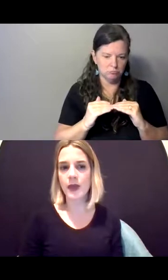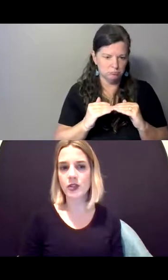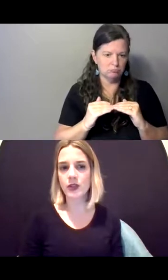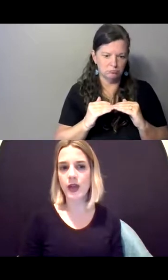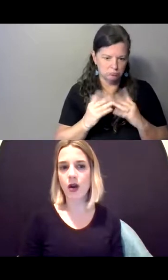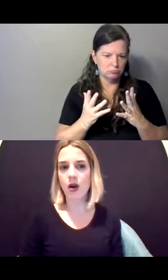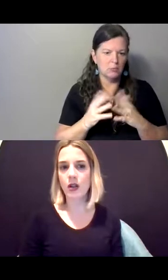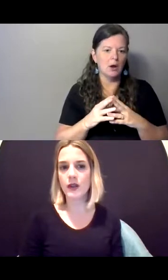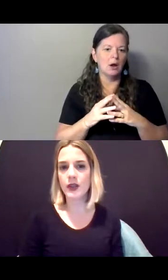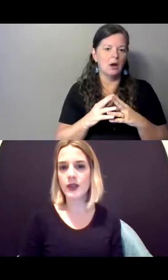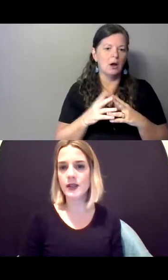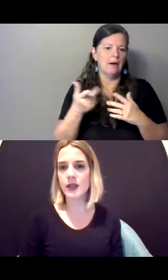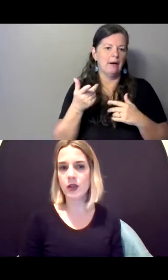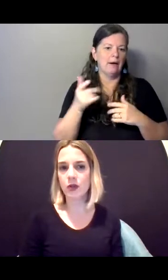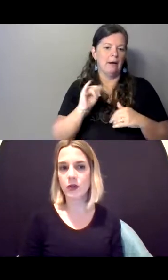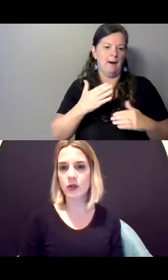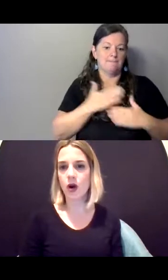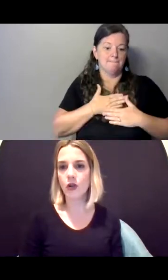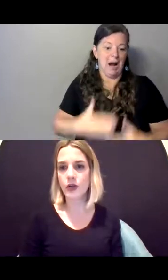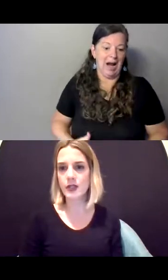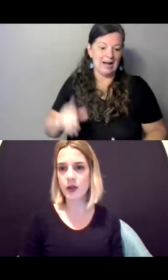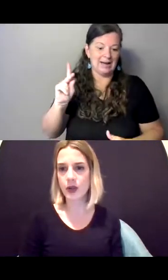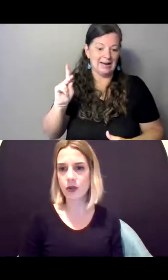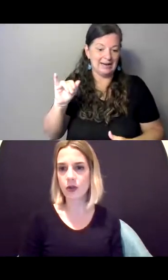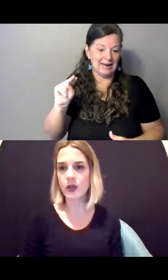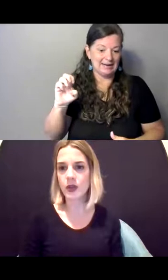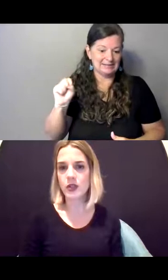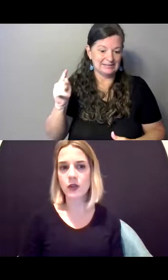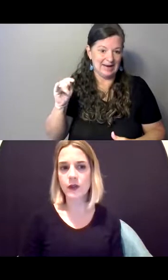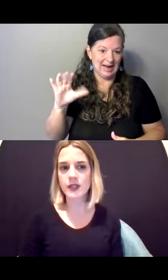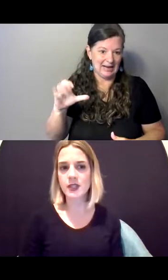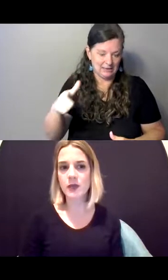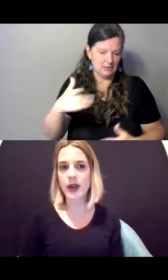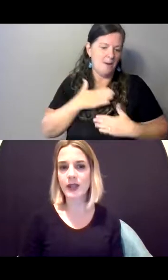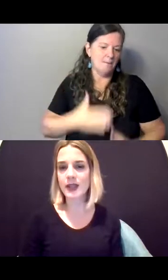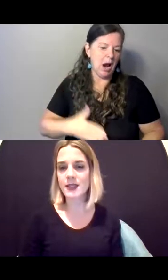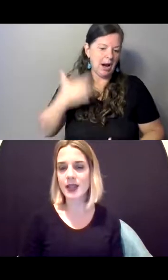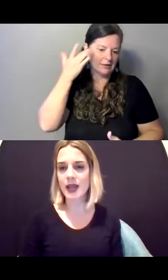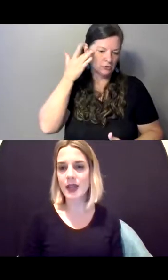it makes sure that all of it is equal. All learning styles are equal. So, for instance, and bodily kinesthetic